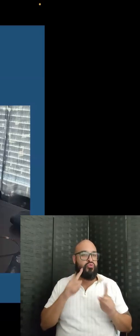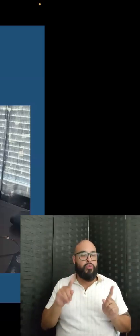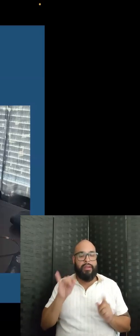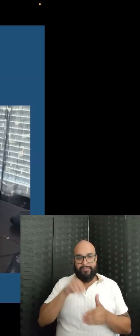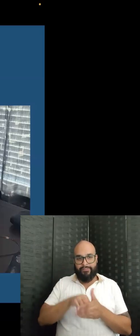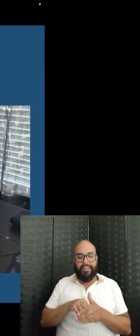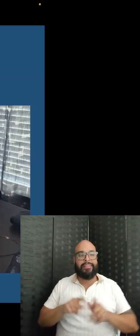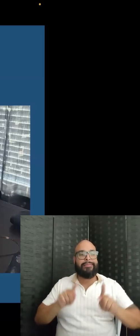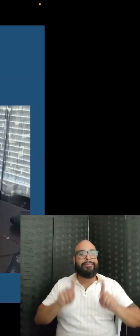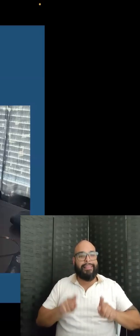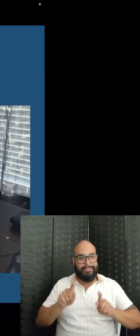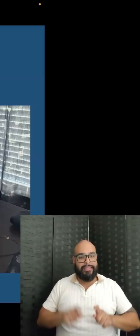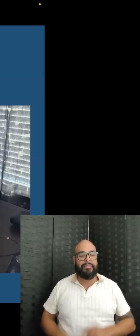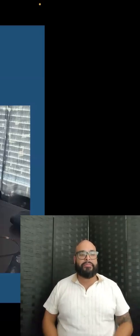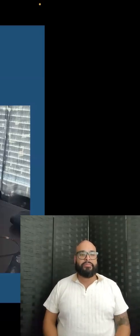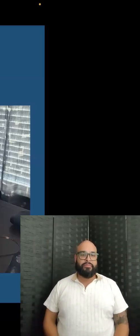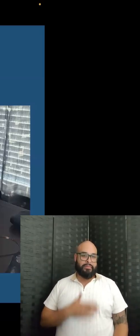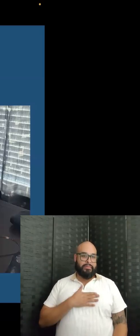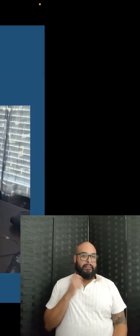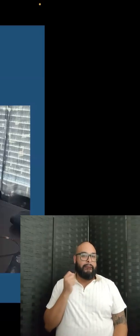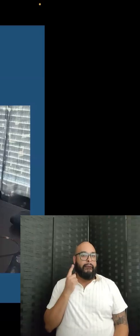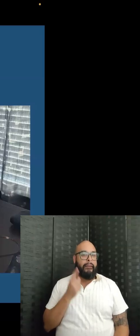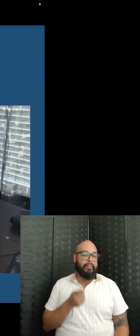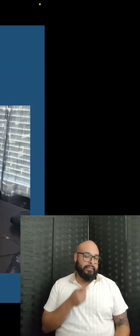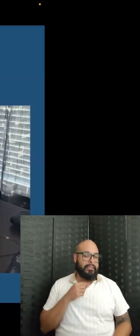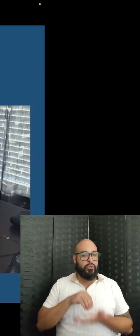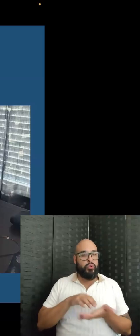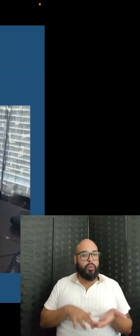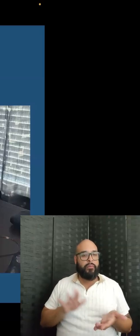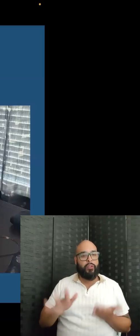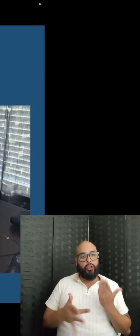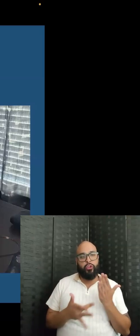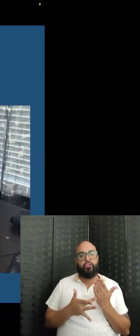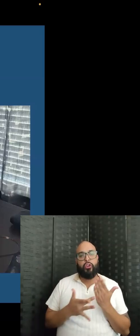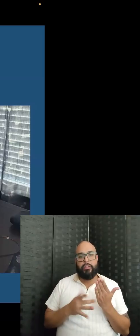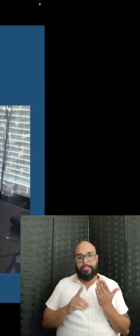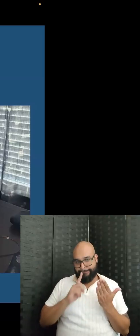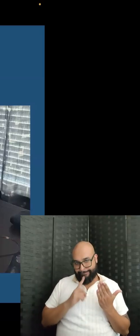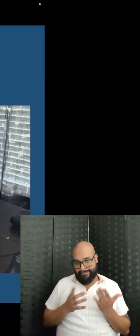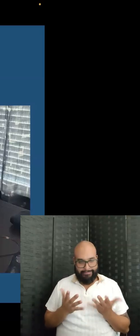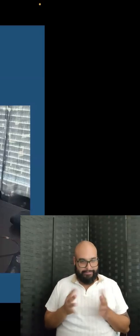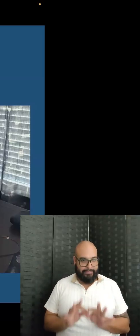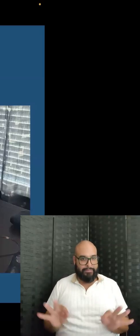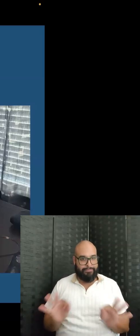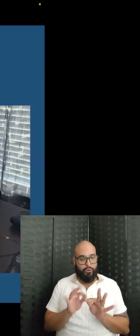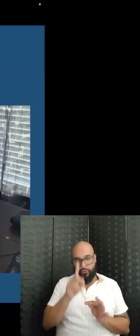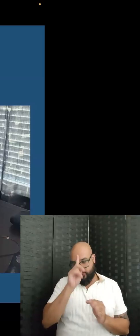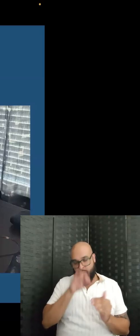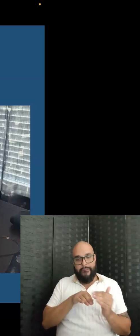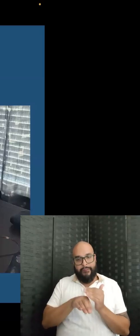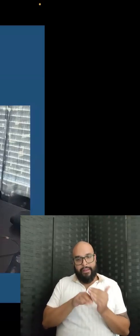So that's why the student's technology really comes into play with being able to access those tests in a visual way. Okay.